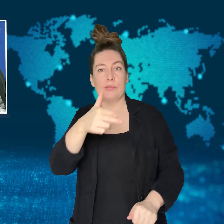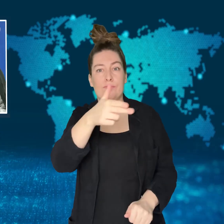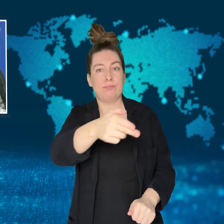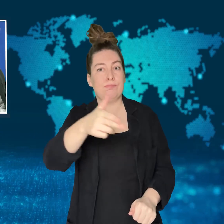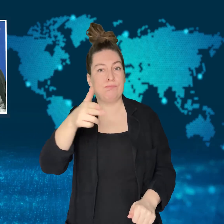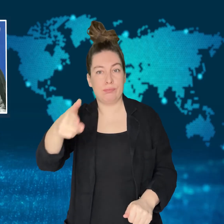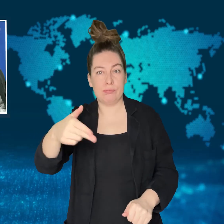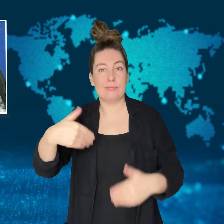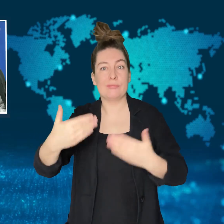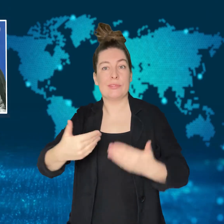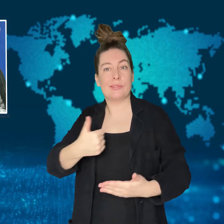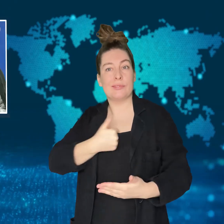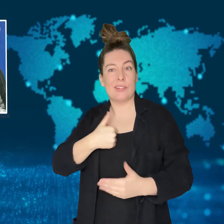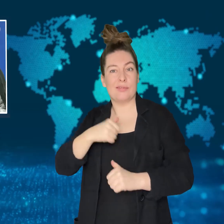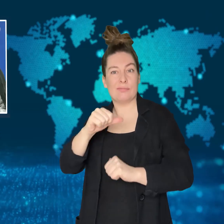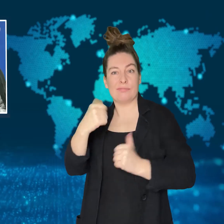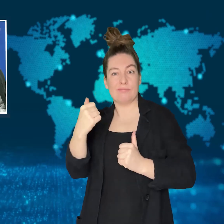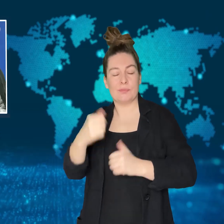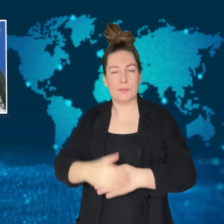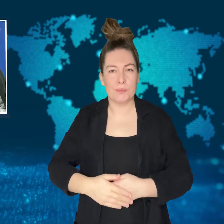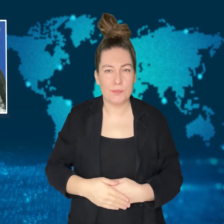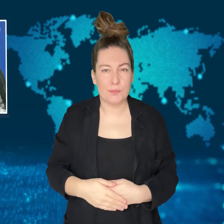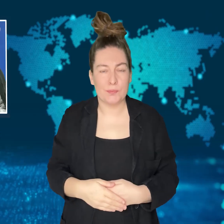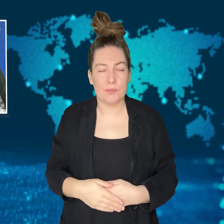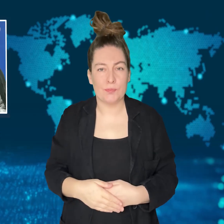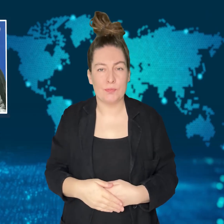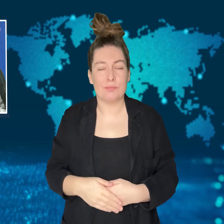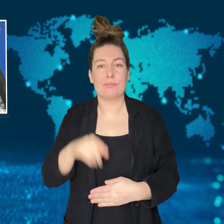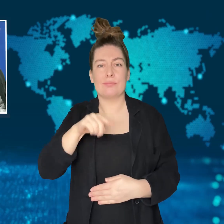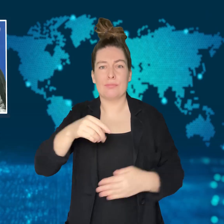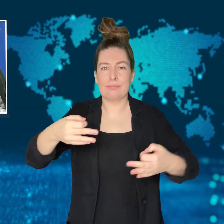the assailant killed himself.